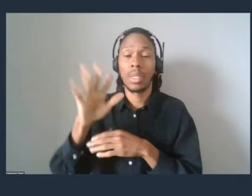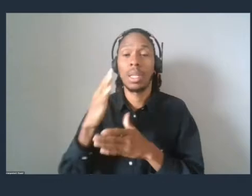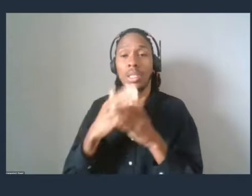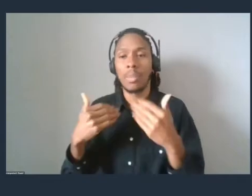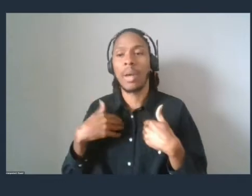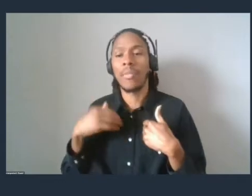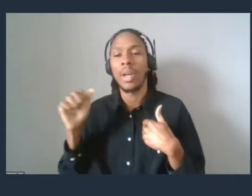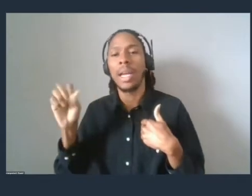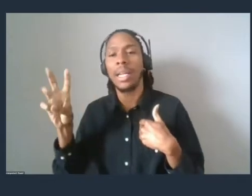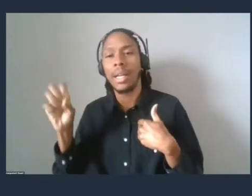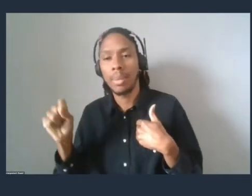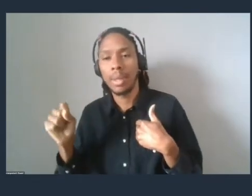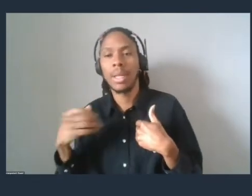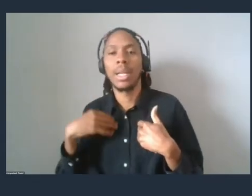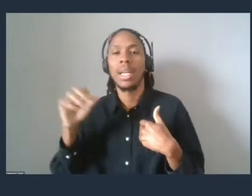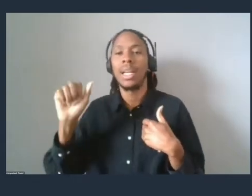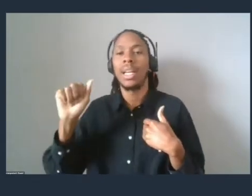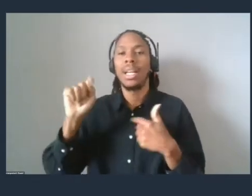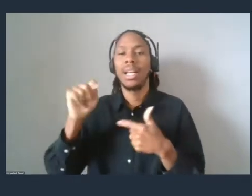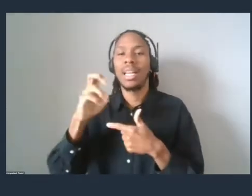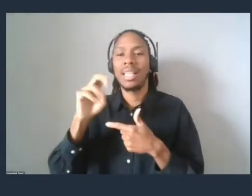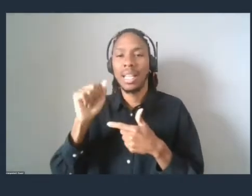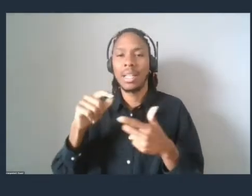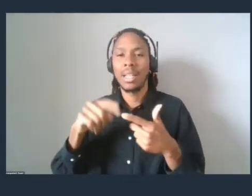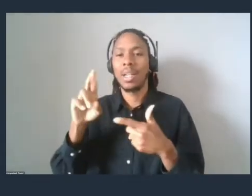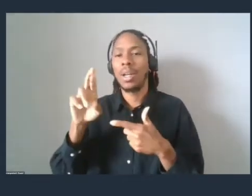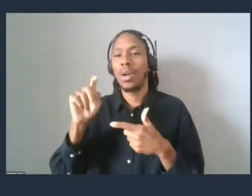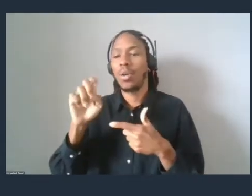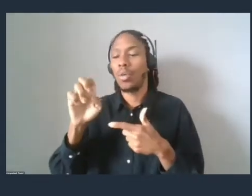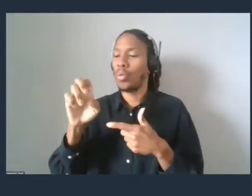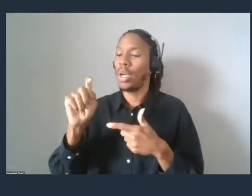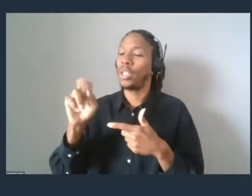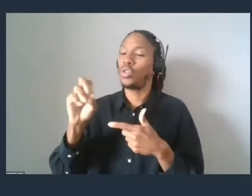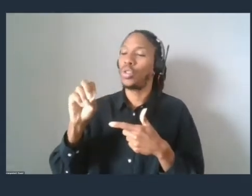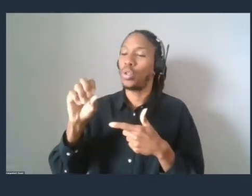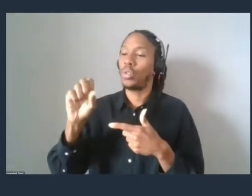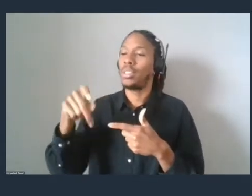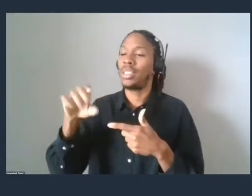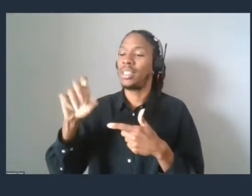such as Athena, Redshift Spectrum, Glue, these services in AWS,